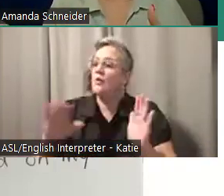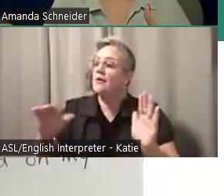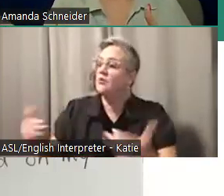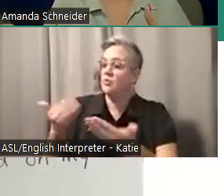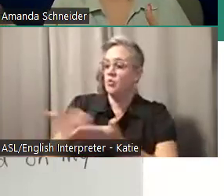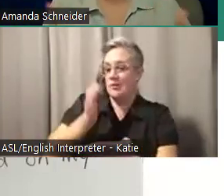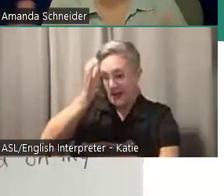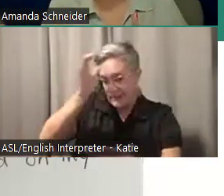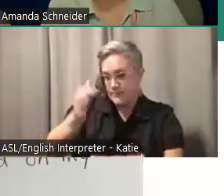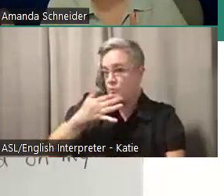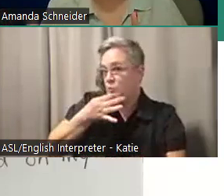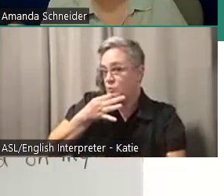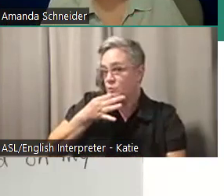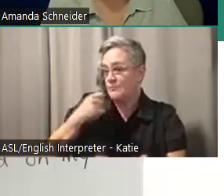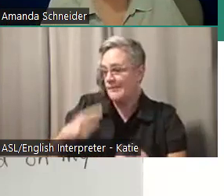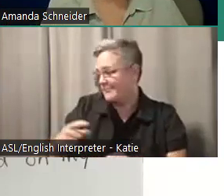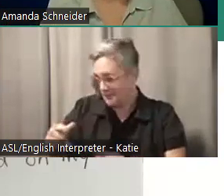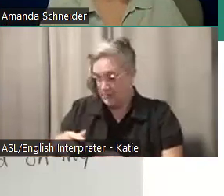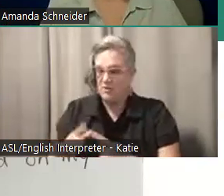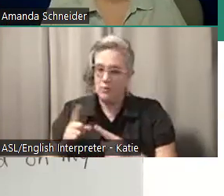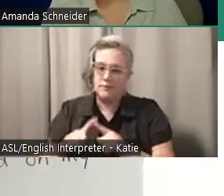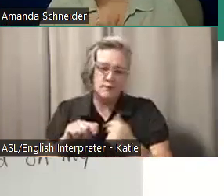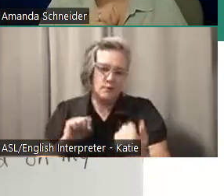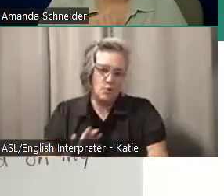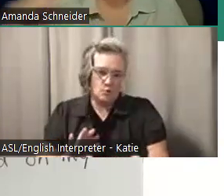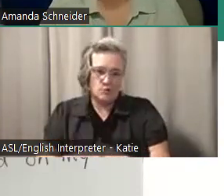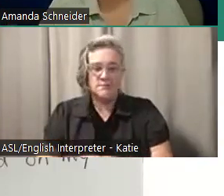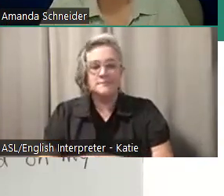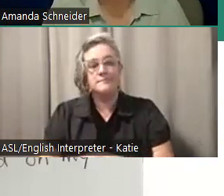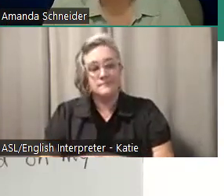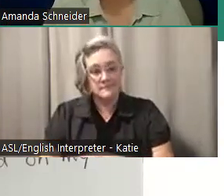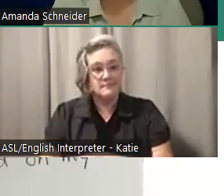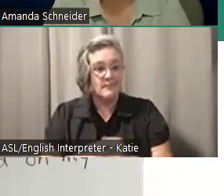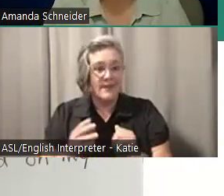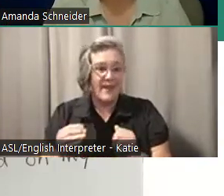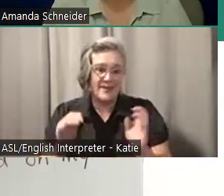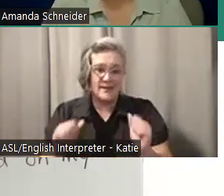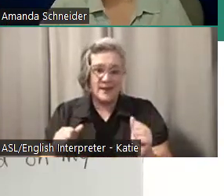Um, so there's lots of different ways to do that. As well as just hand-drawn pictures.